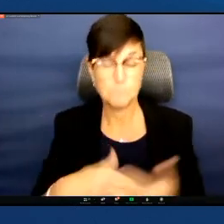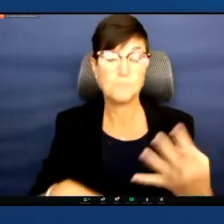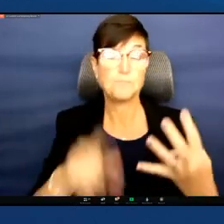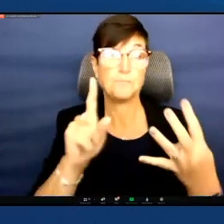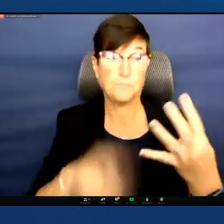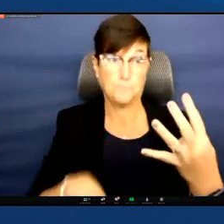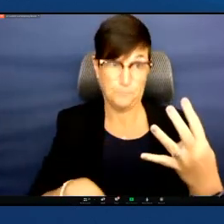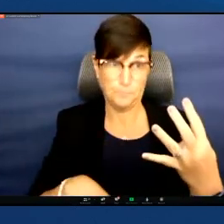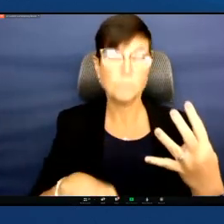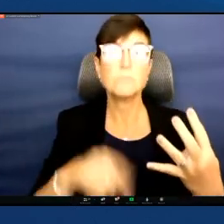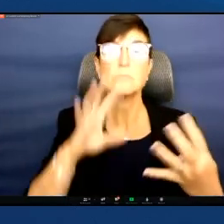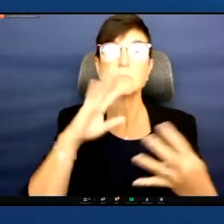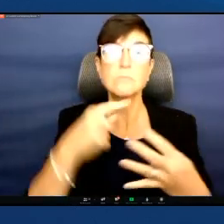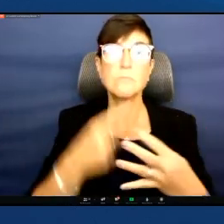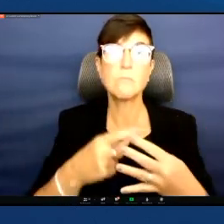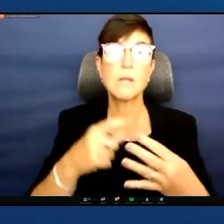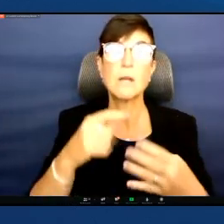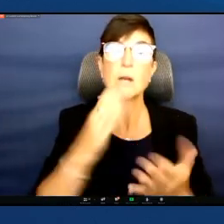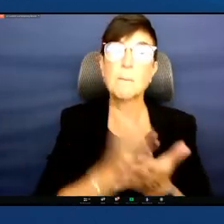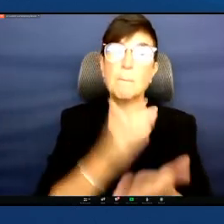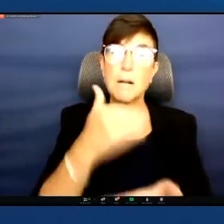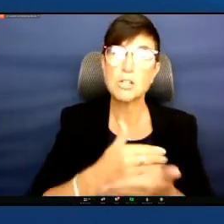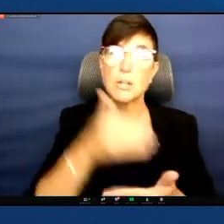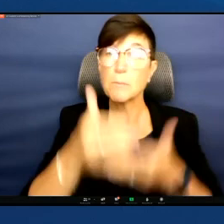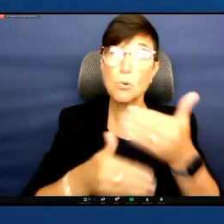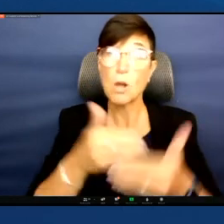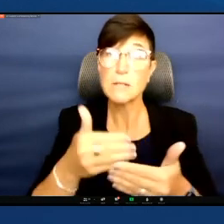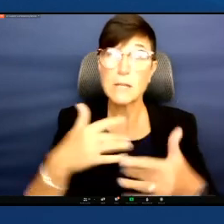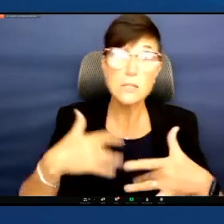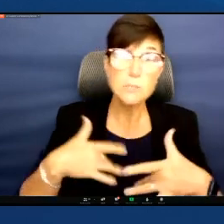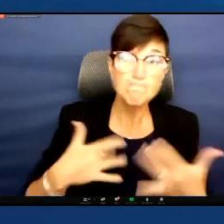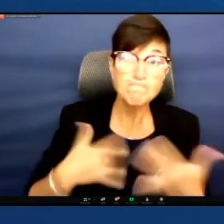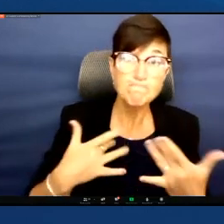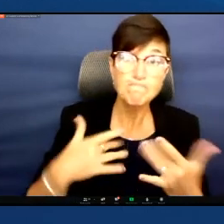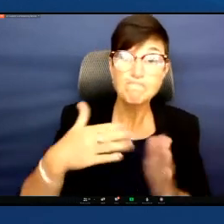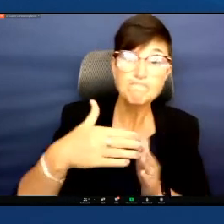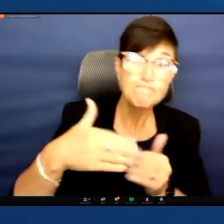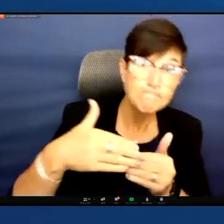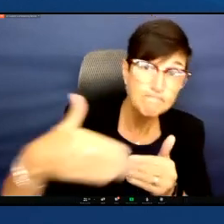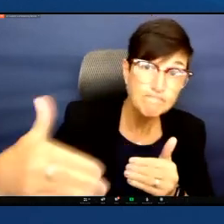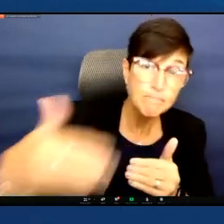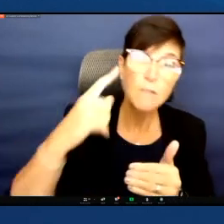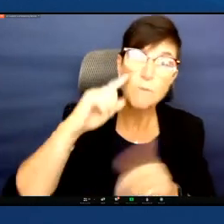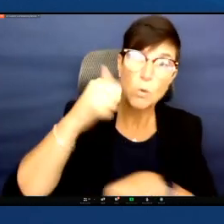the budget process and timeline for next year's budget, which, believe it or not, is already underway.